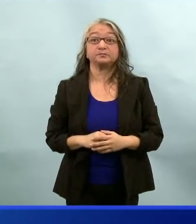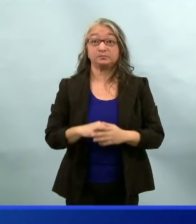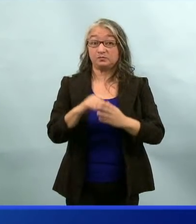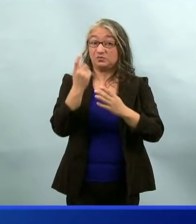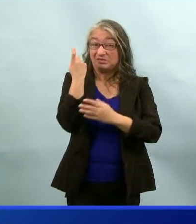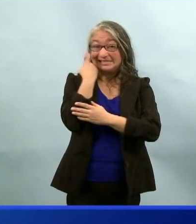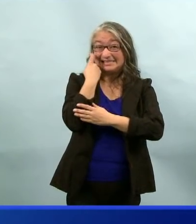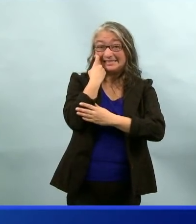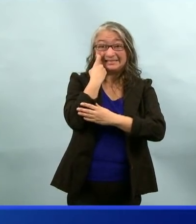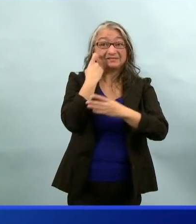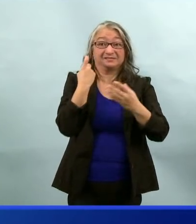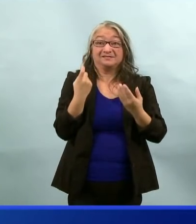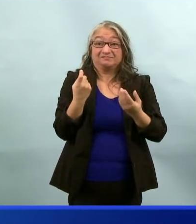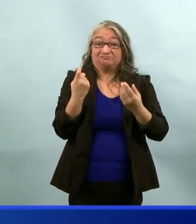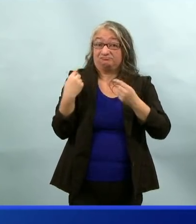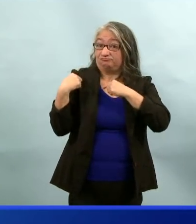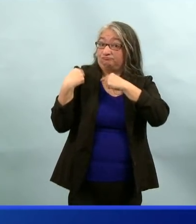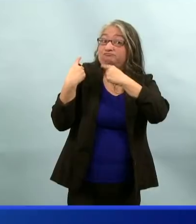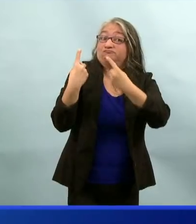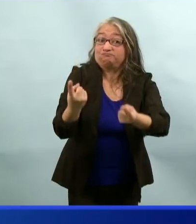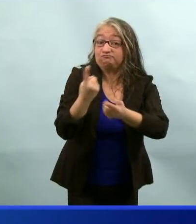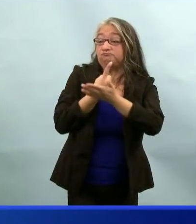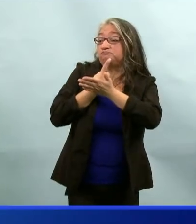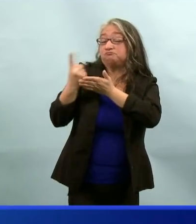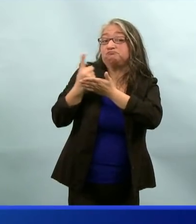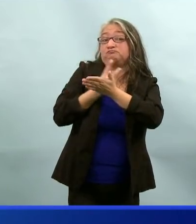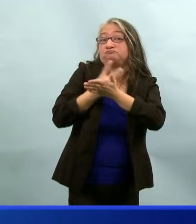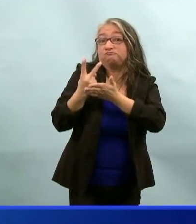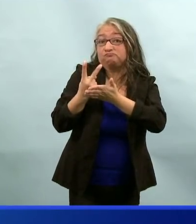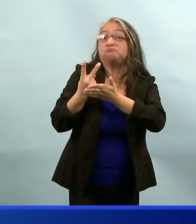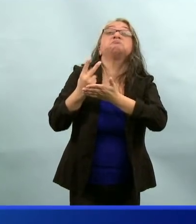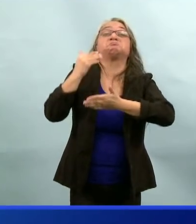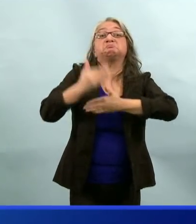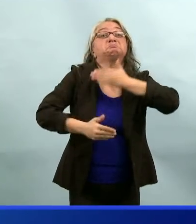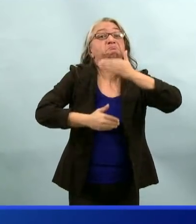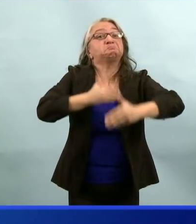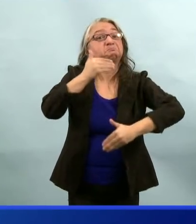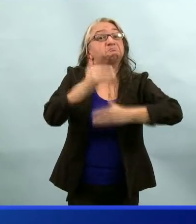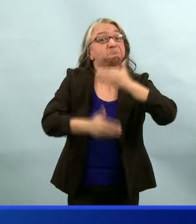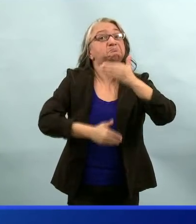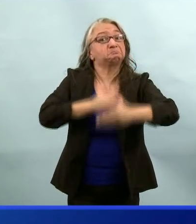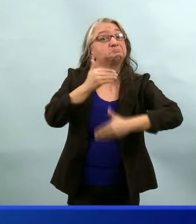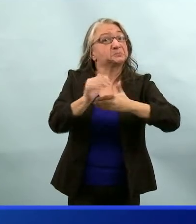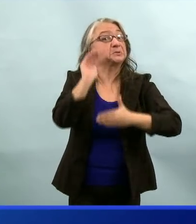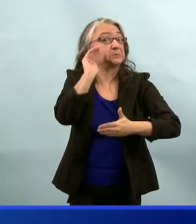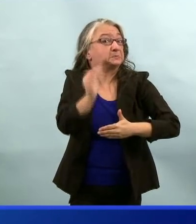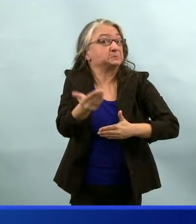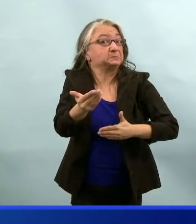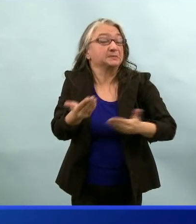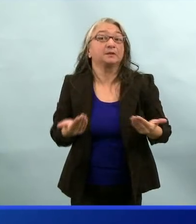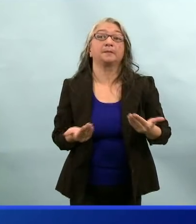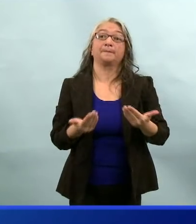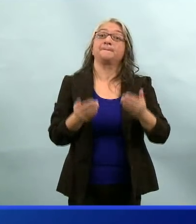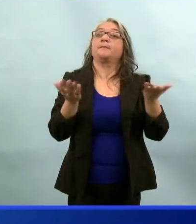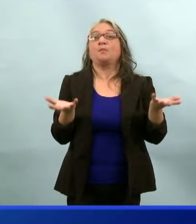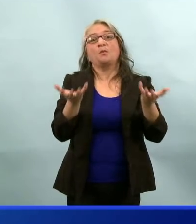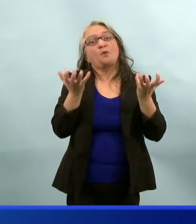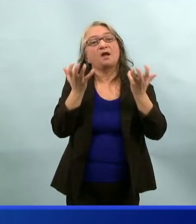are making as a province on vaccination efforts i also want to say thank you from our health system